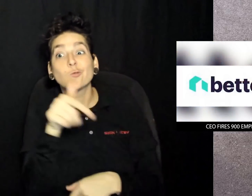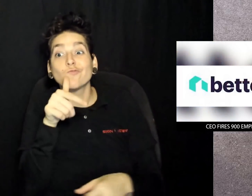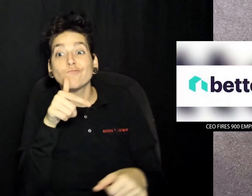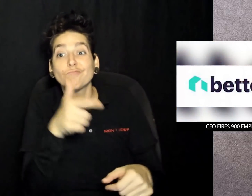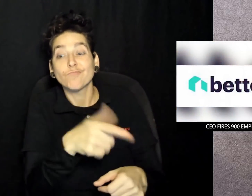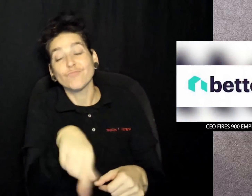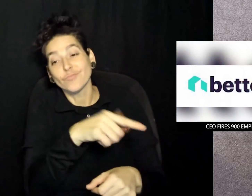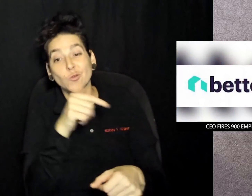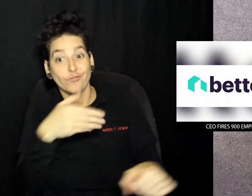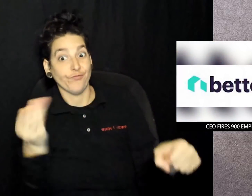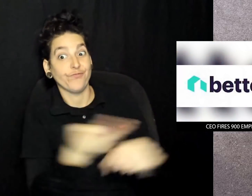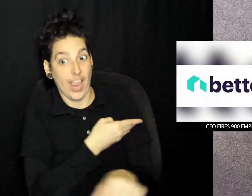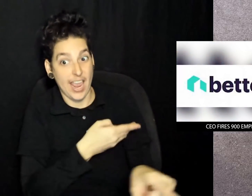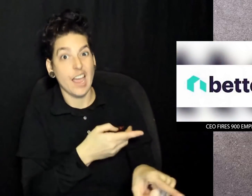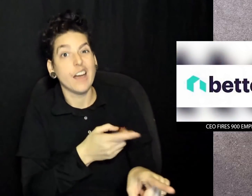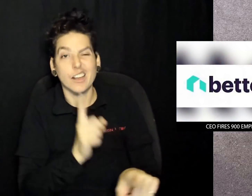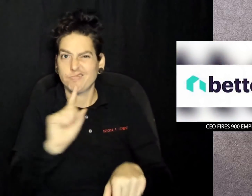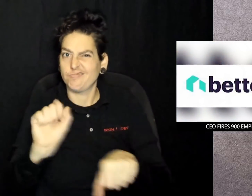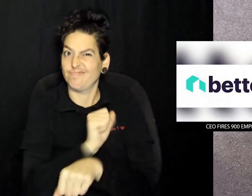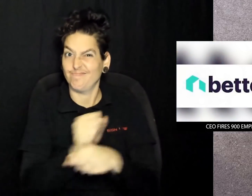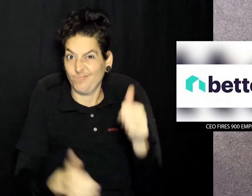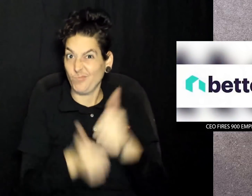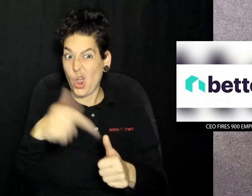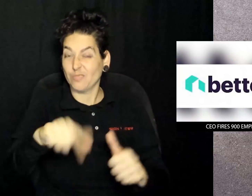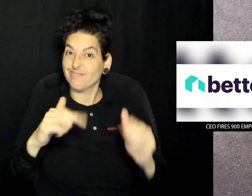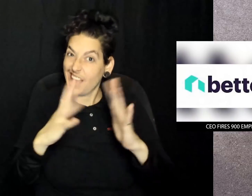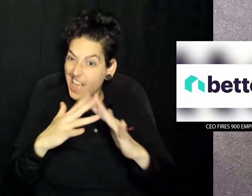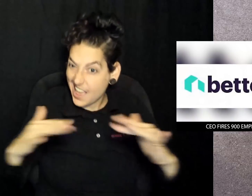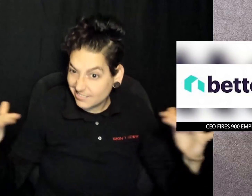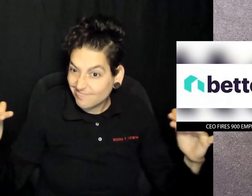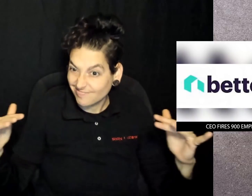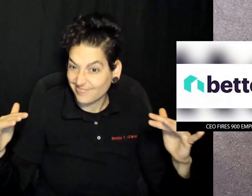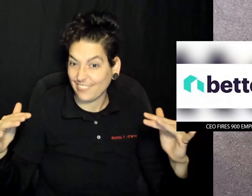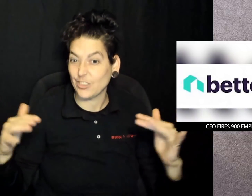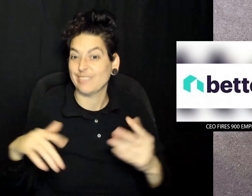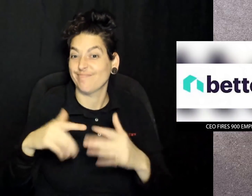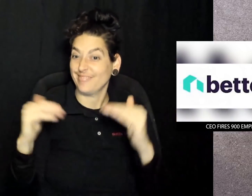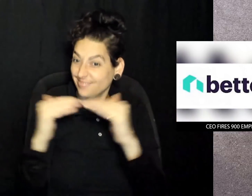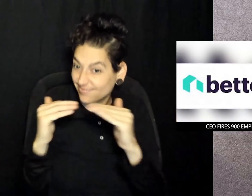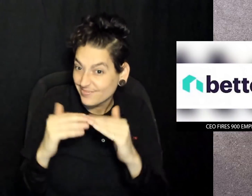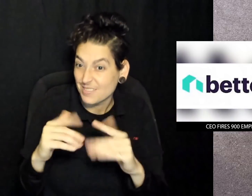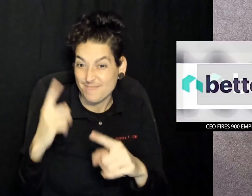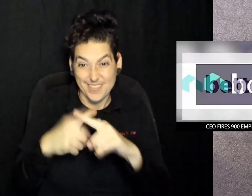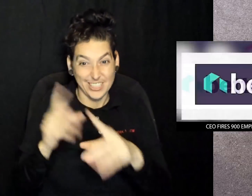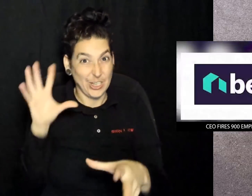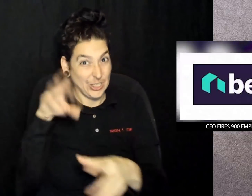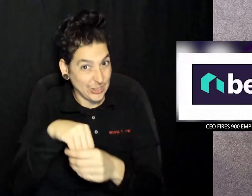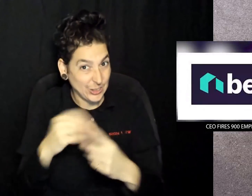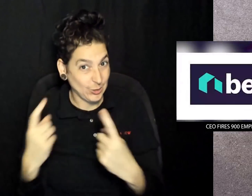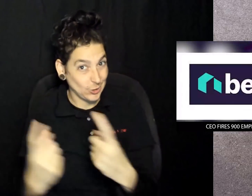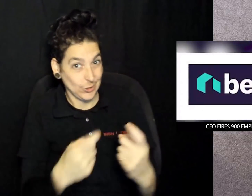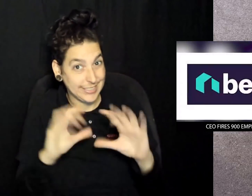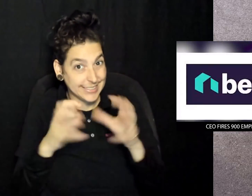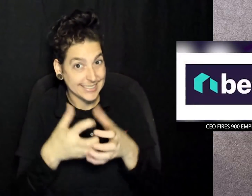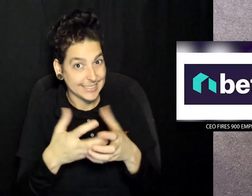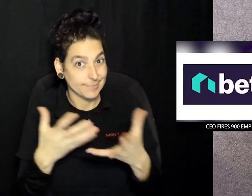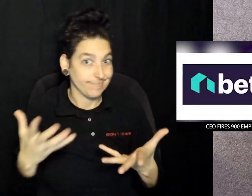and among those fired were the entire diversity equity and inclusion recruiting team